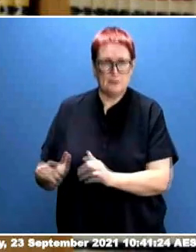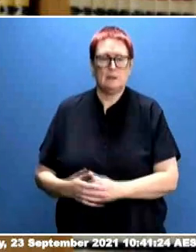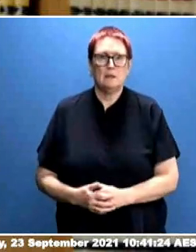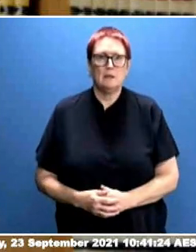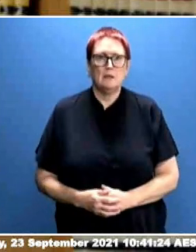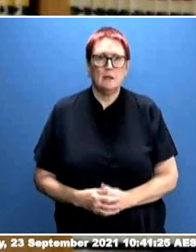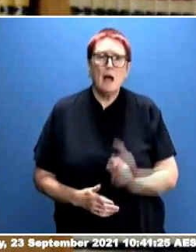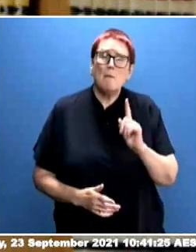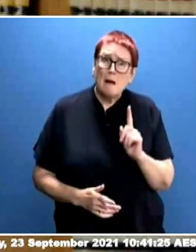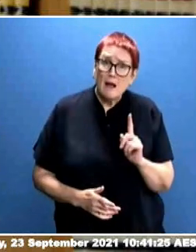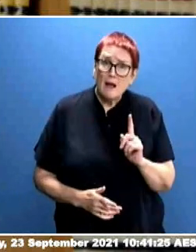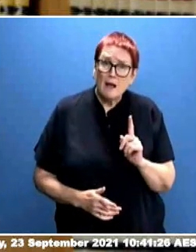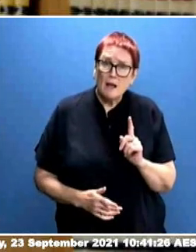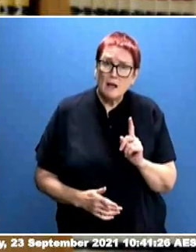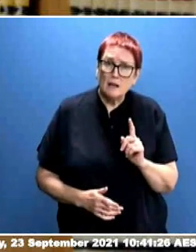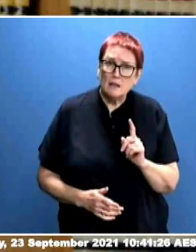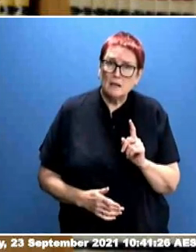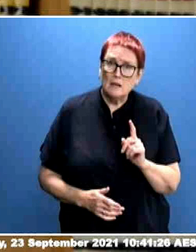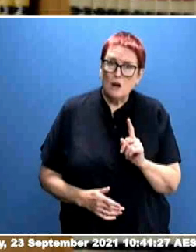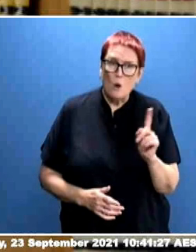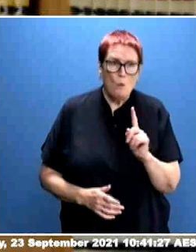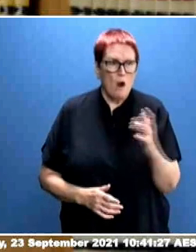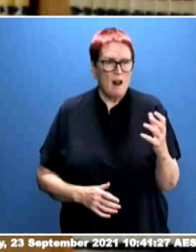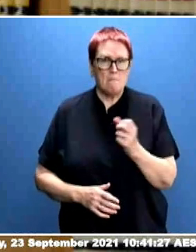But then one of the things that must happen, though,